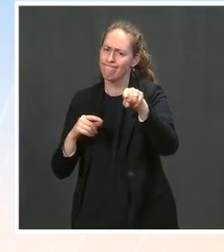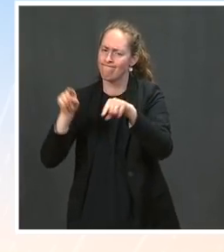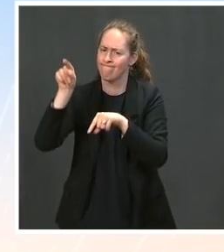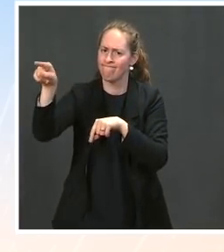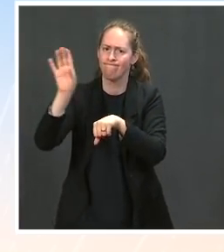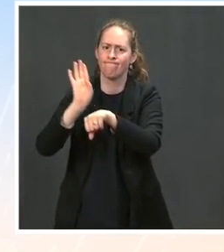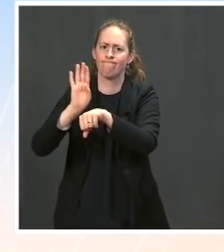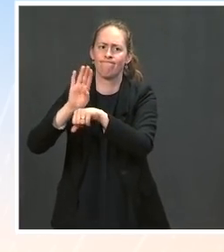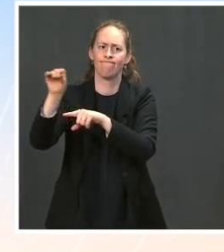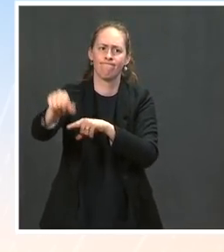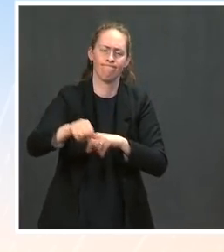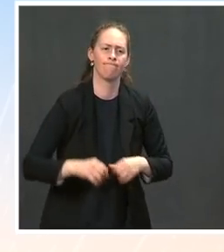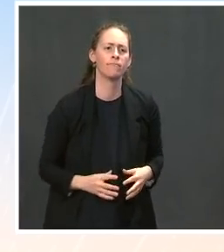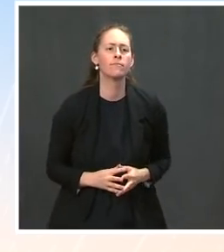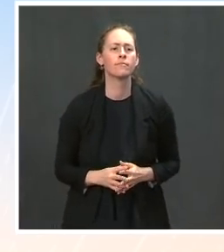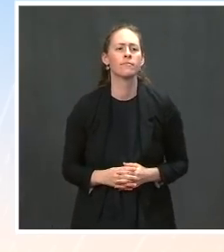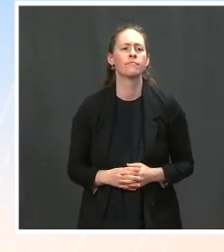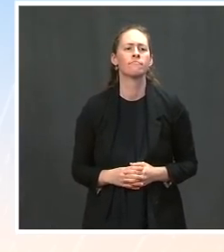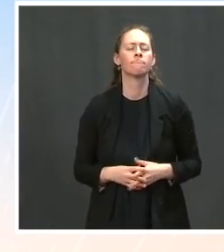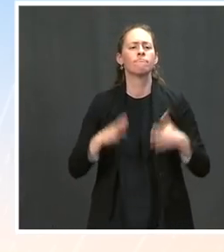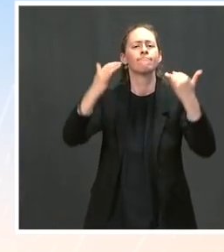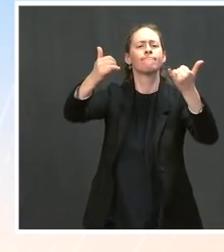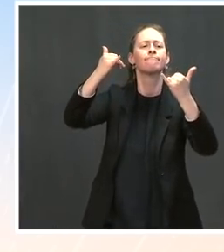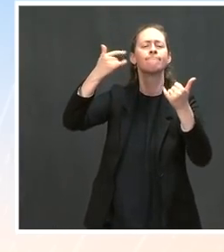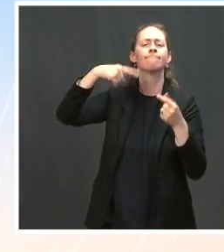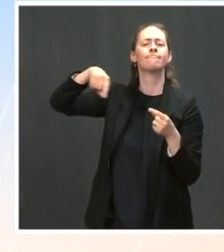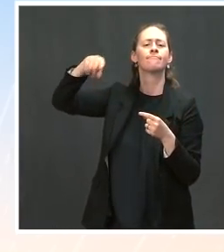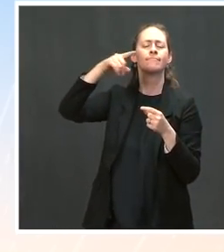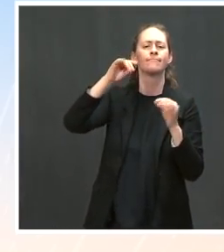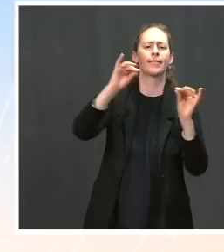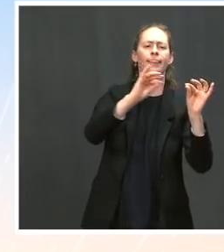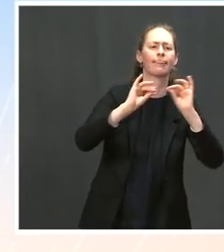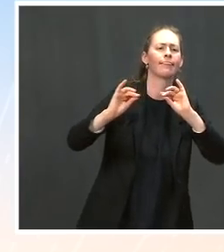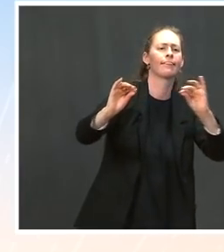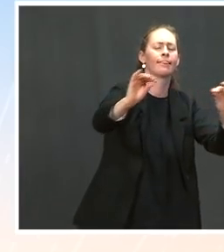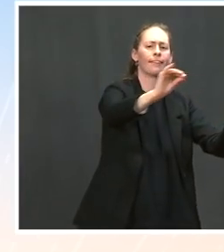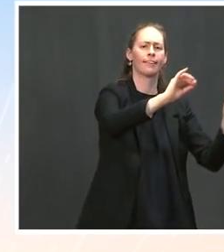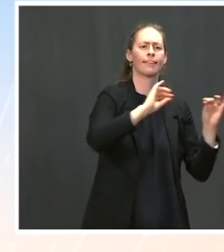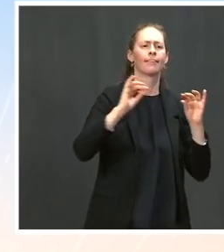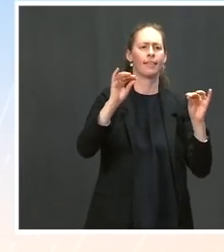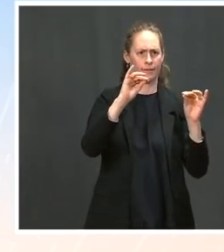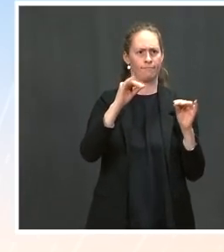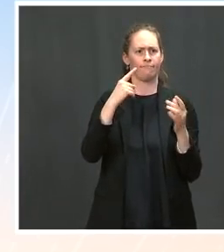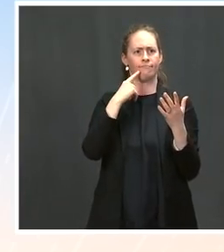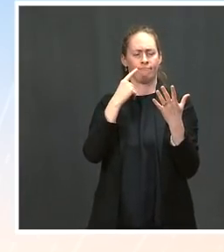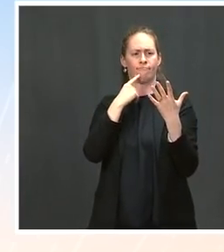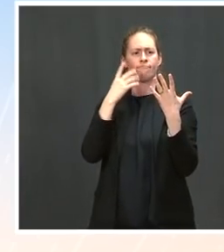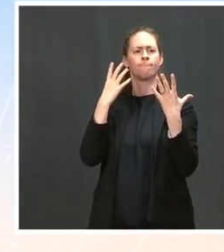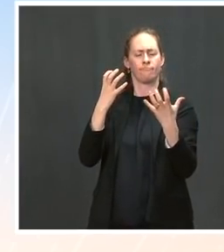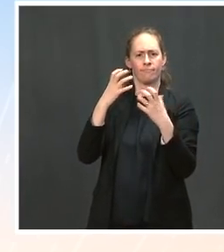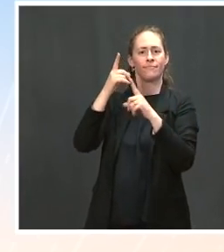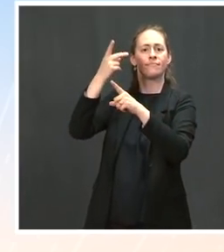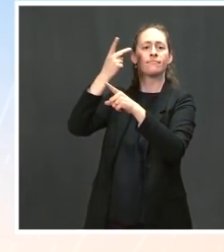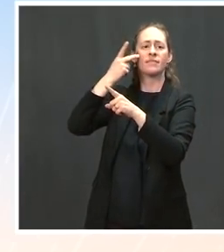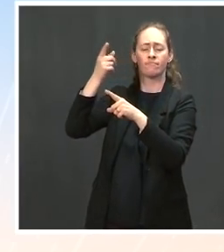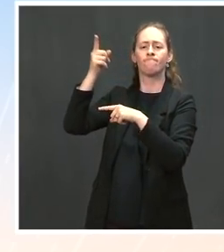on the Biden administration to scrutinize potential back -- bank mergers more aggressively, arguing the Justice Department has approved too many,